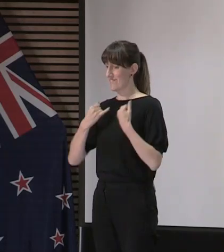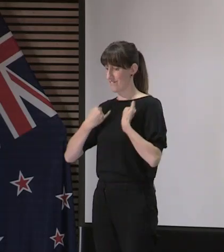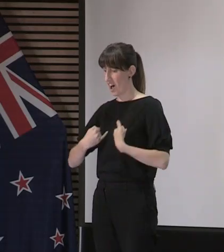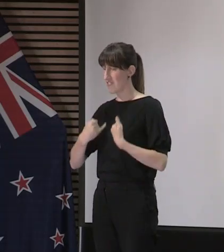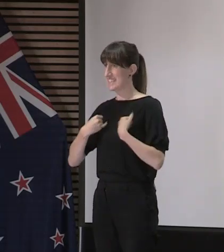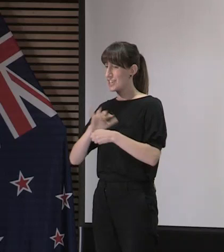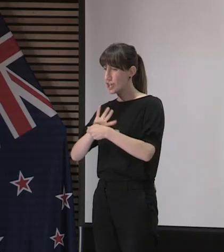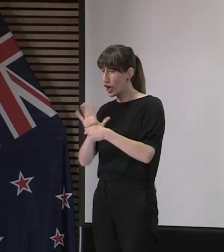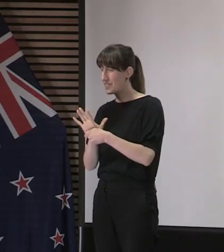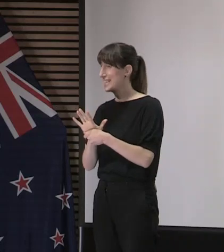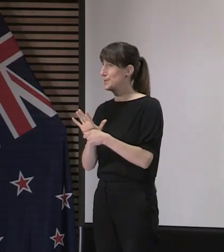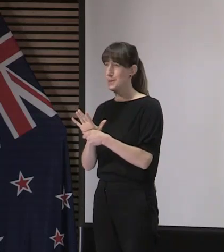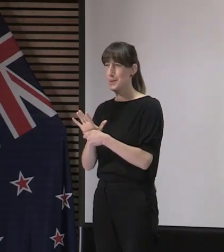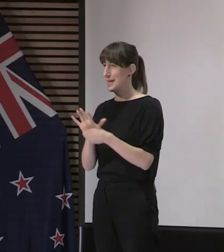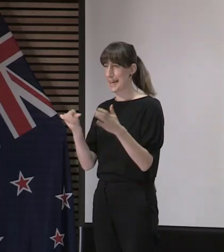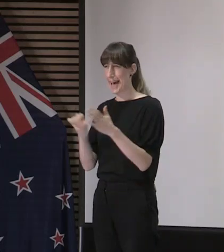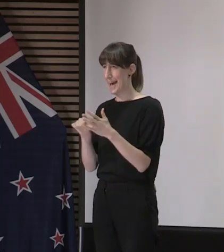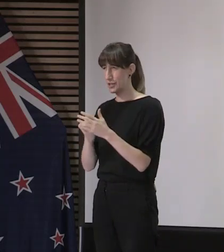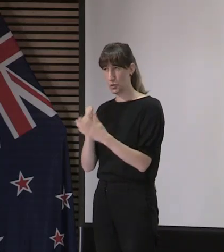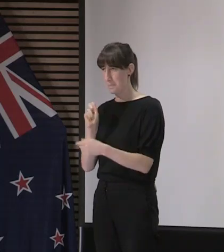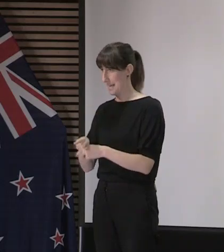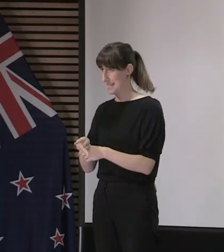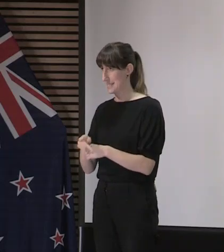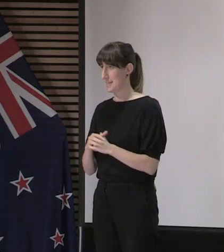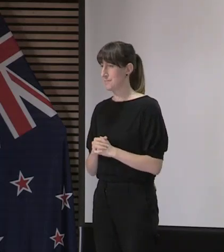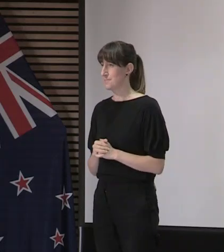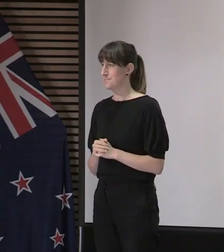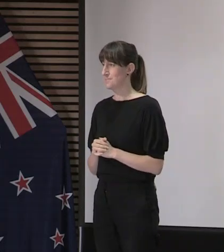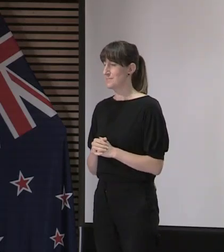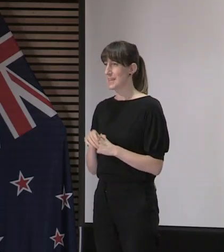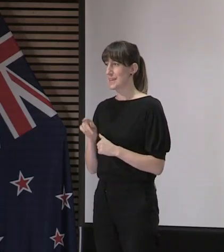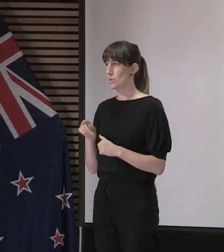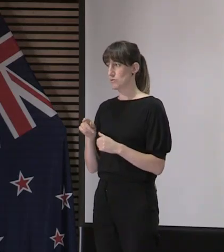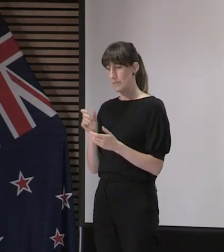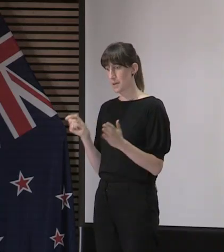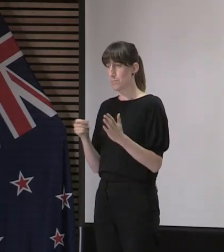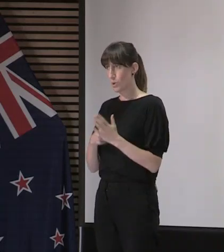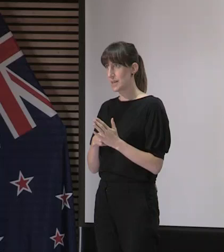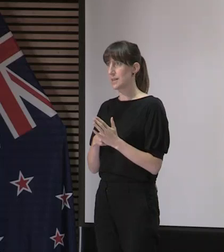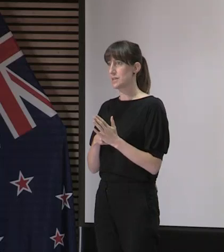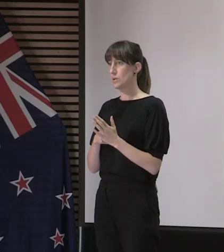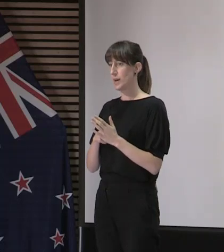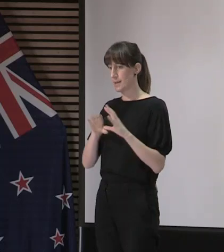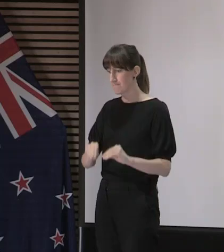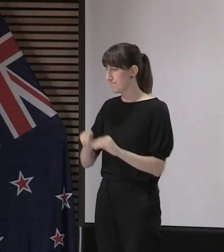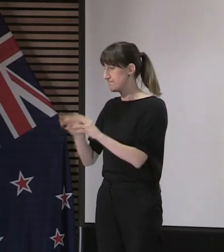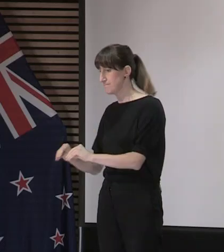comment I've made here before, it's quite clear this is a tricky virus, and as we learn